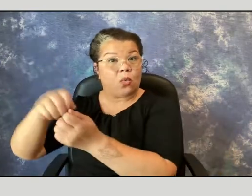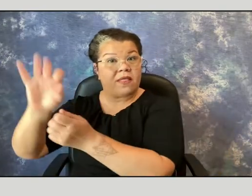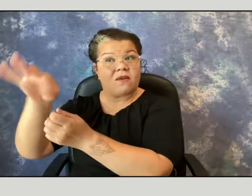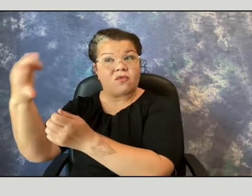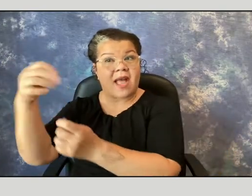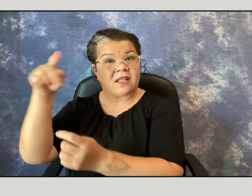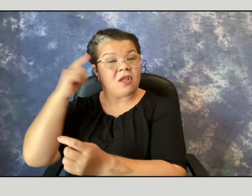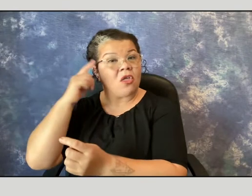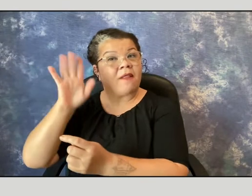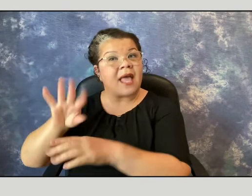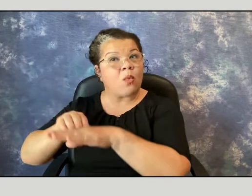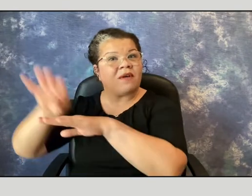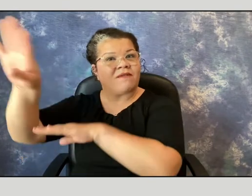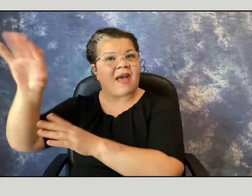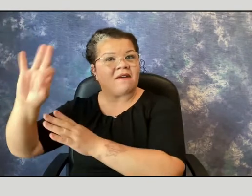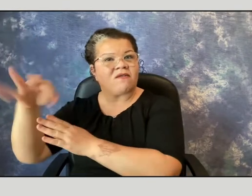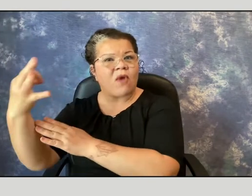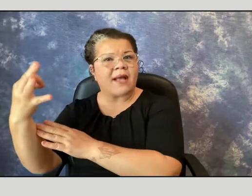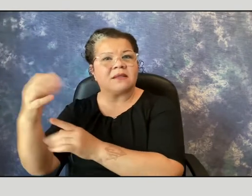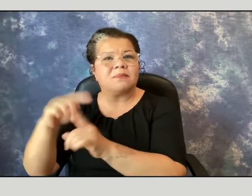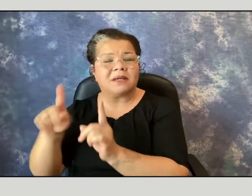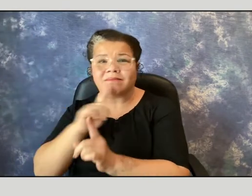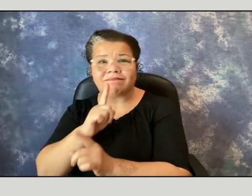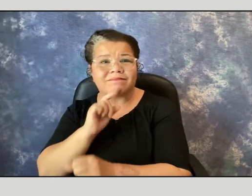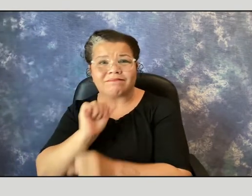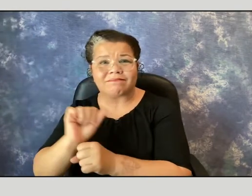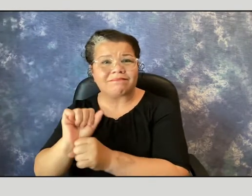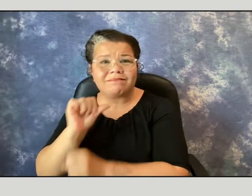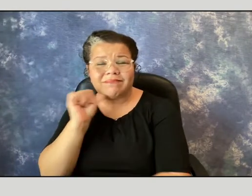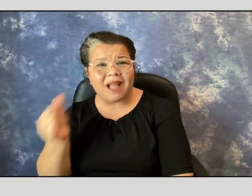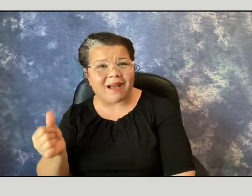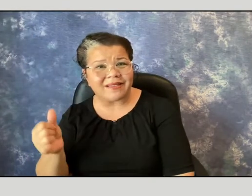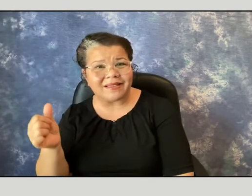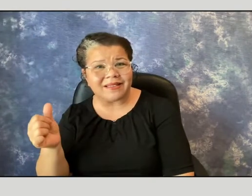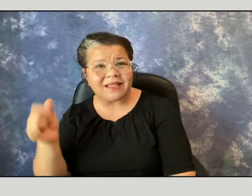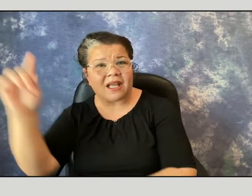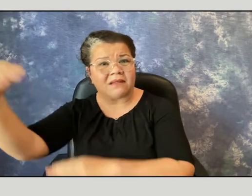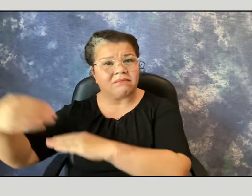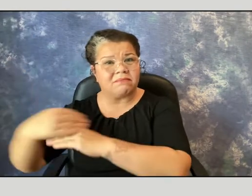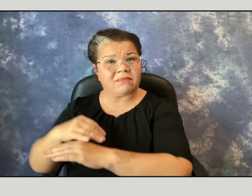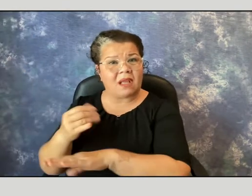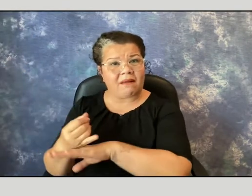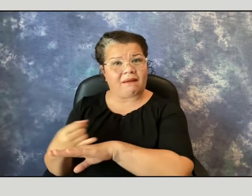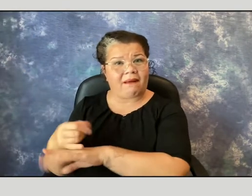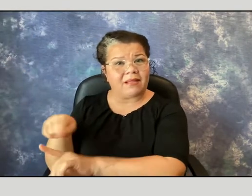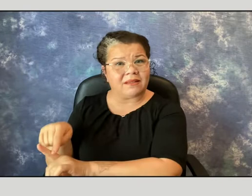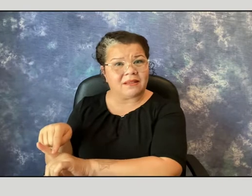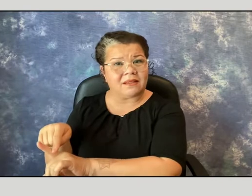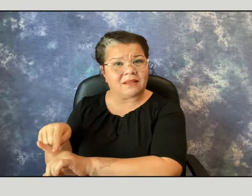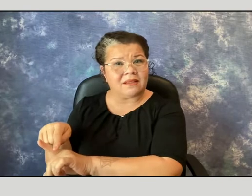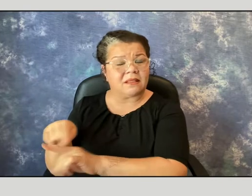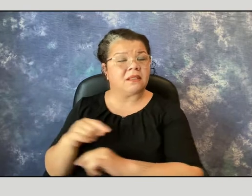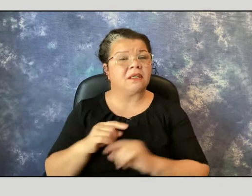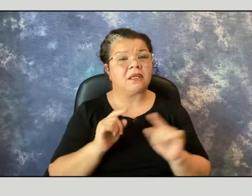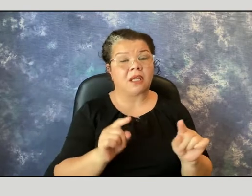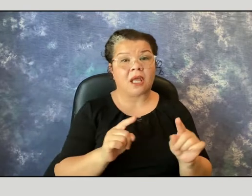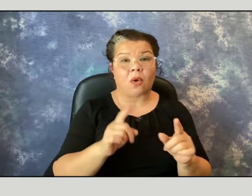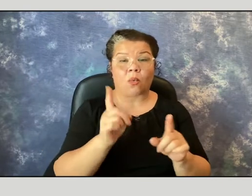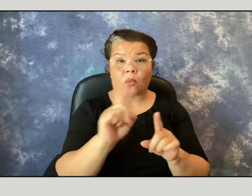And so I think that as we think about the future political paths of Puerto Rico, rather than this insistence on seeing Puerto Rico